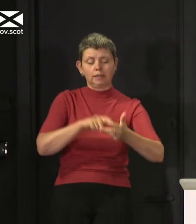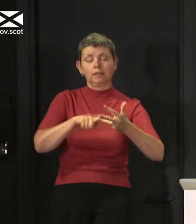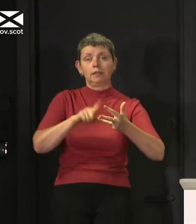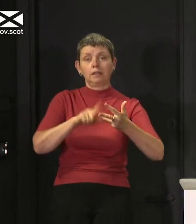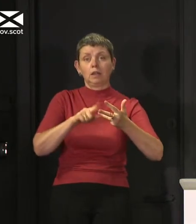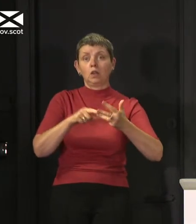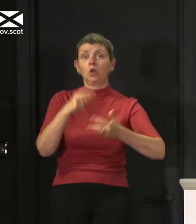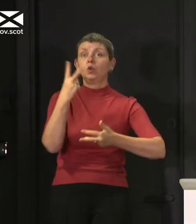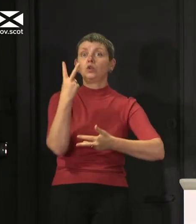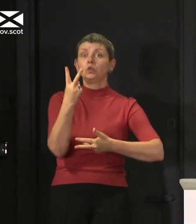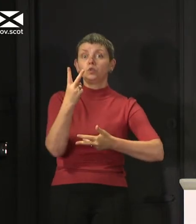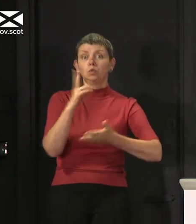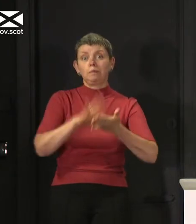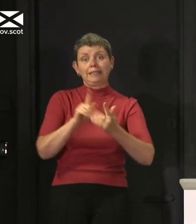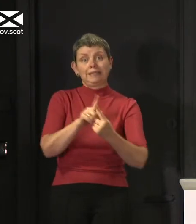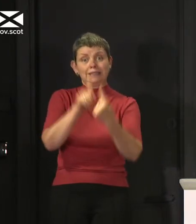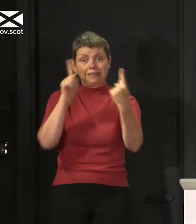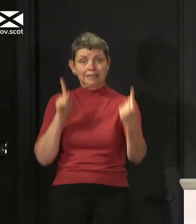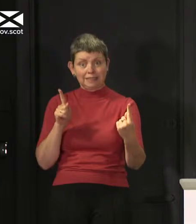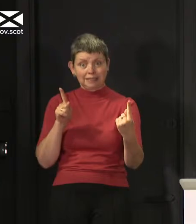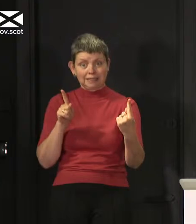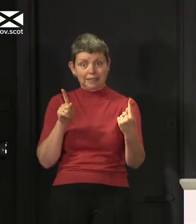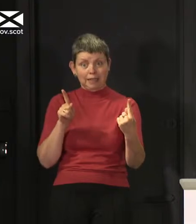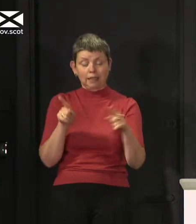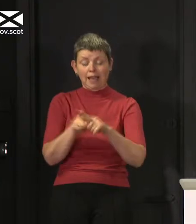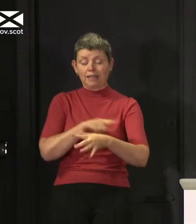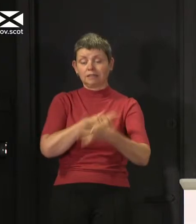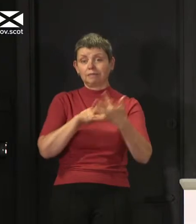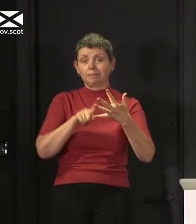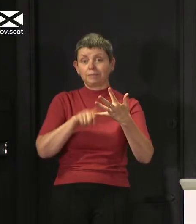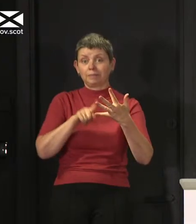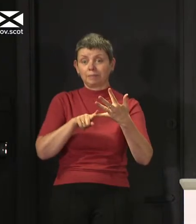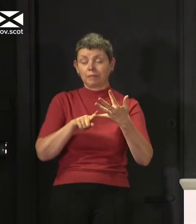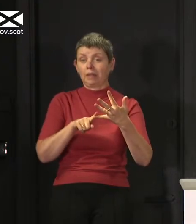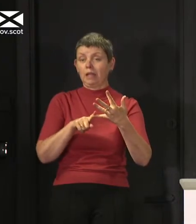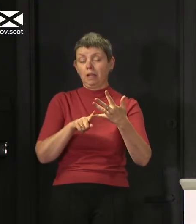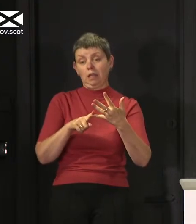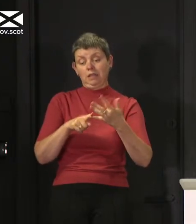remains the rule and self-isolate and book a test if you have symptoms. If we all comply